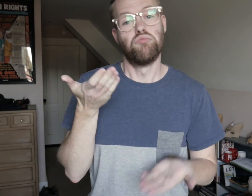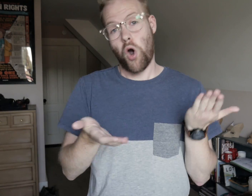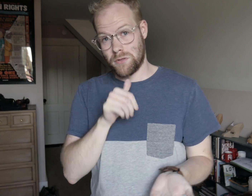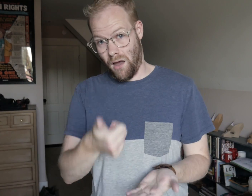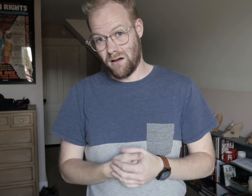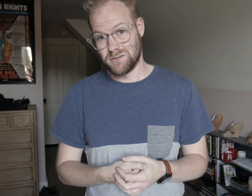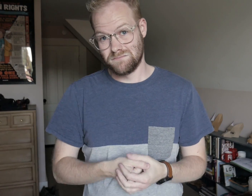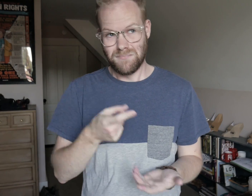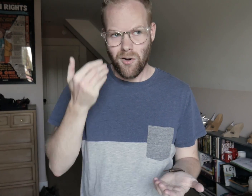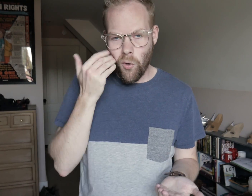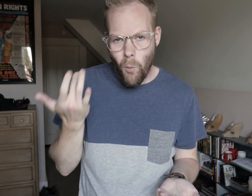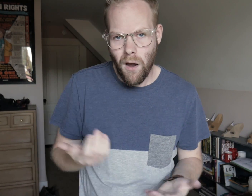Probably not, and you know why.